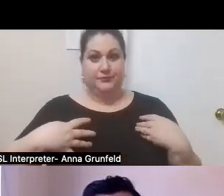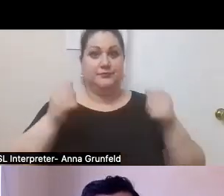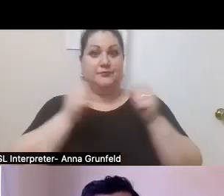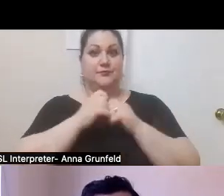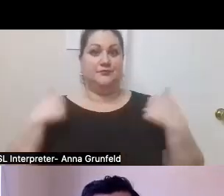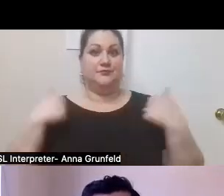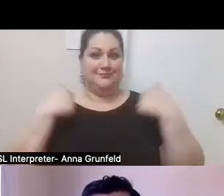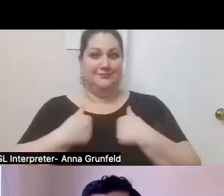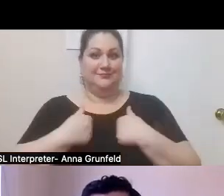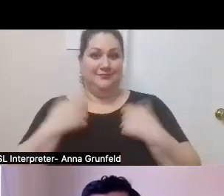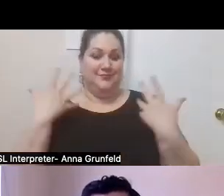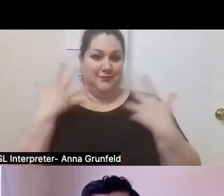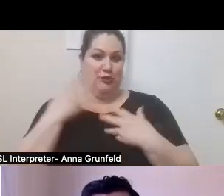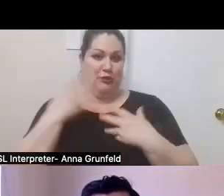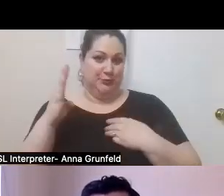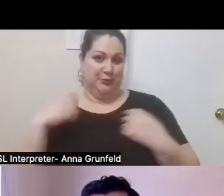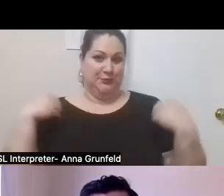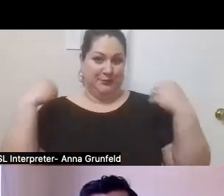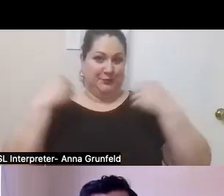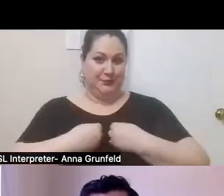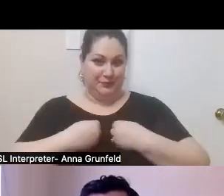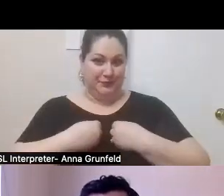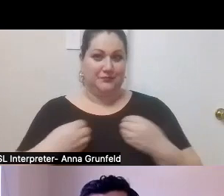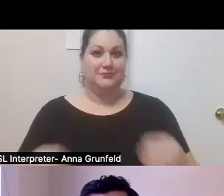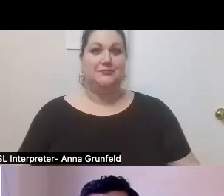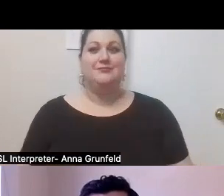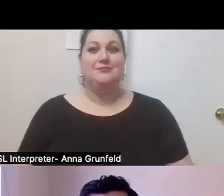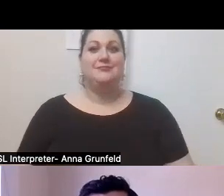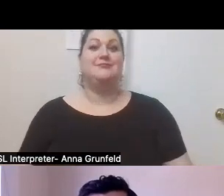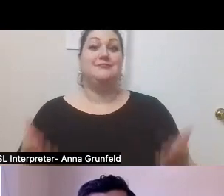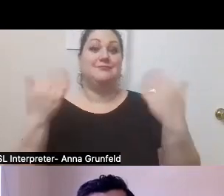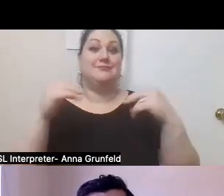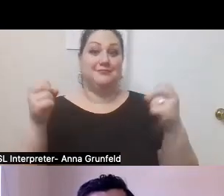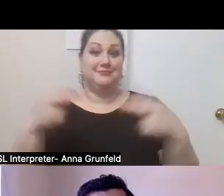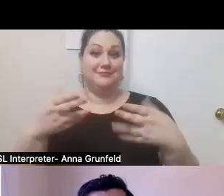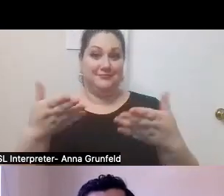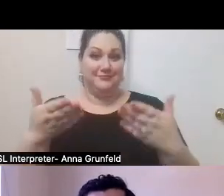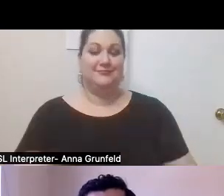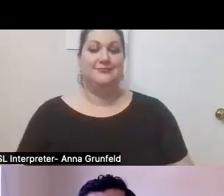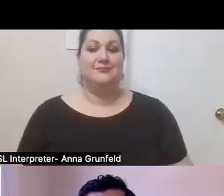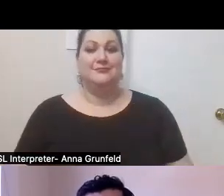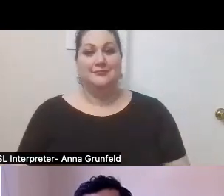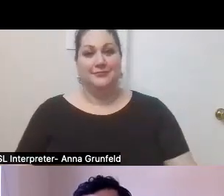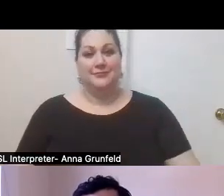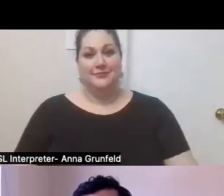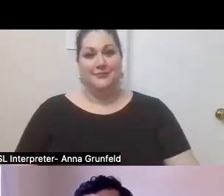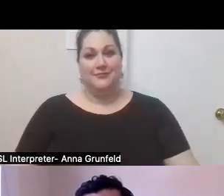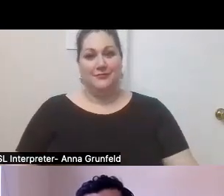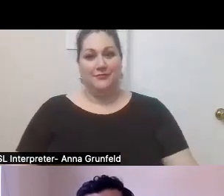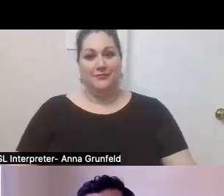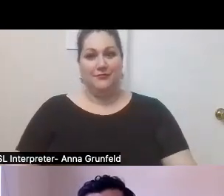And so I'll be moving to the next slide please. So, just to highlight that we have no actual